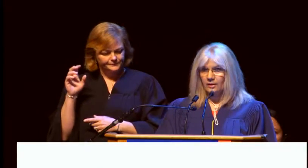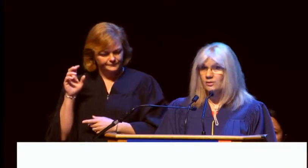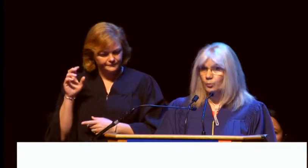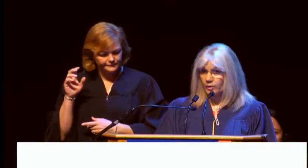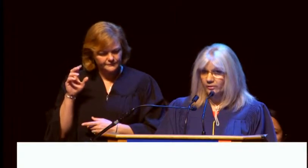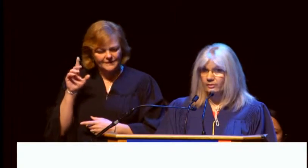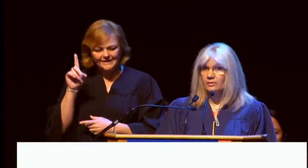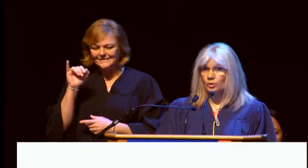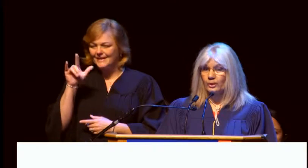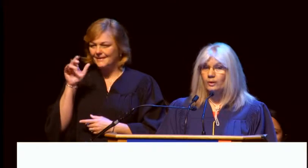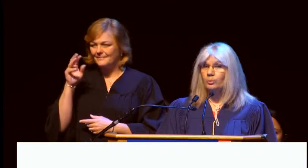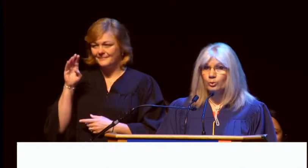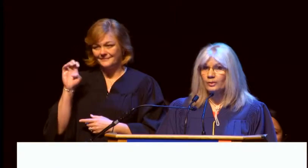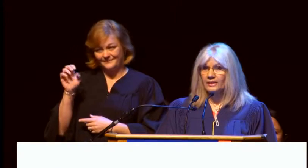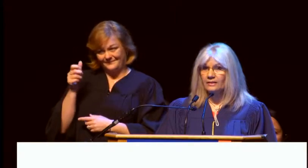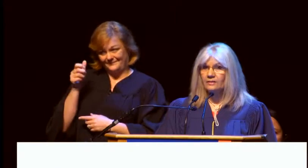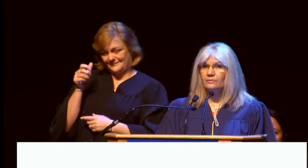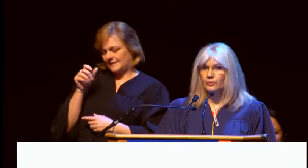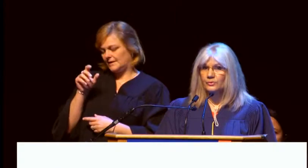IS WORTH DOING POORLY FIRST.'